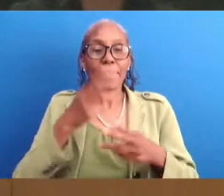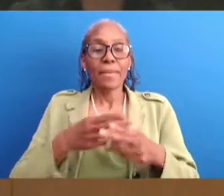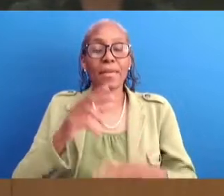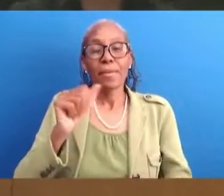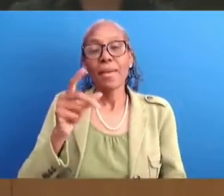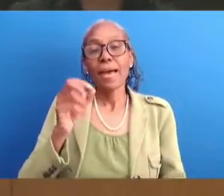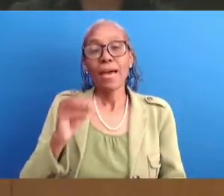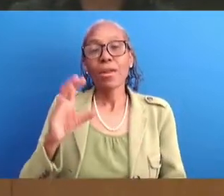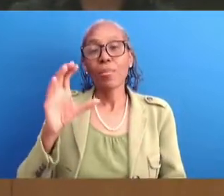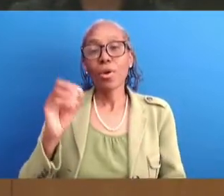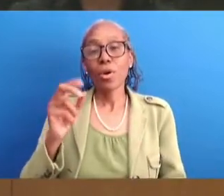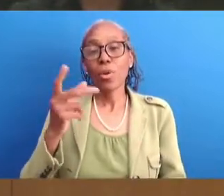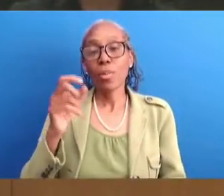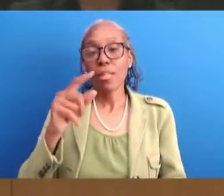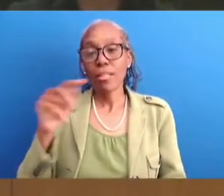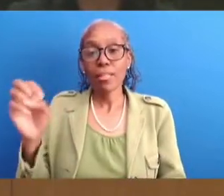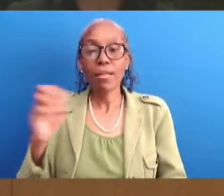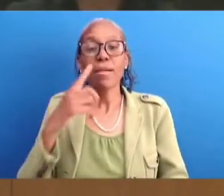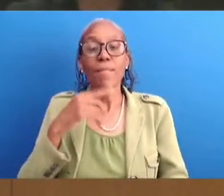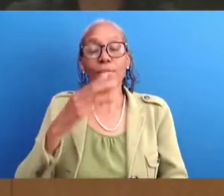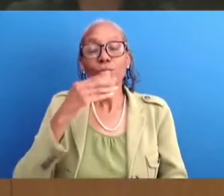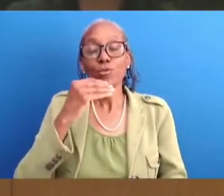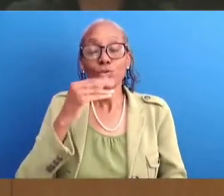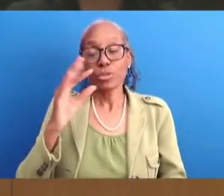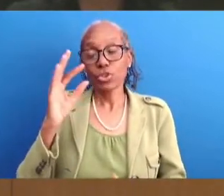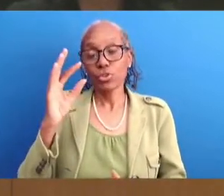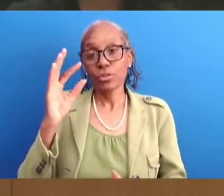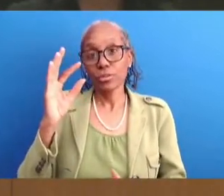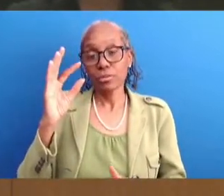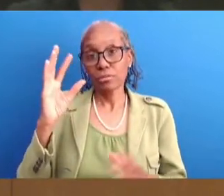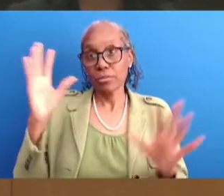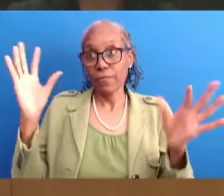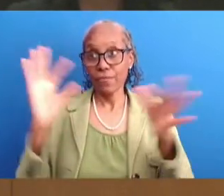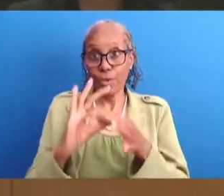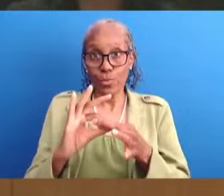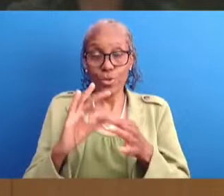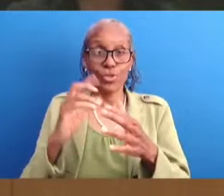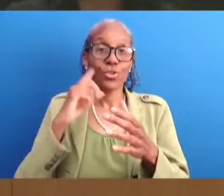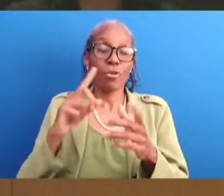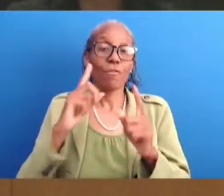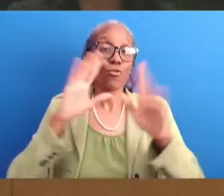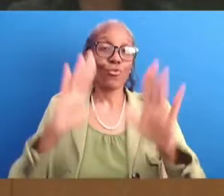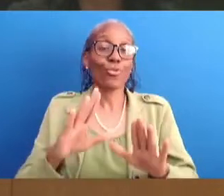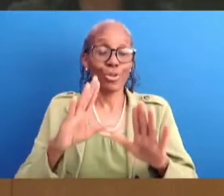MY BREATH AWAY, MY NAME IS ADAM